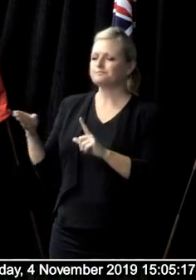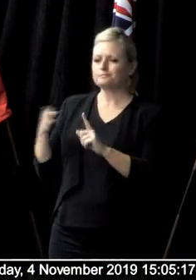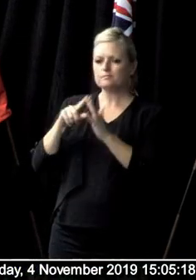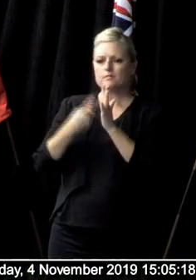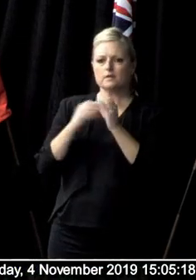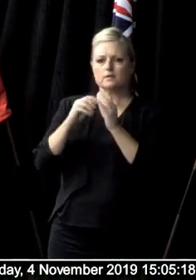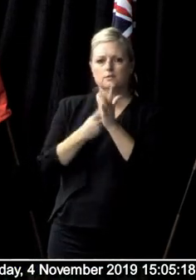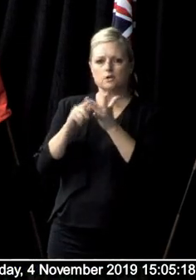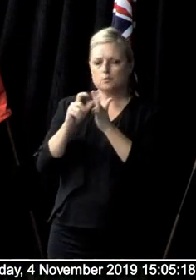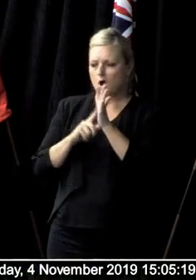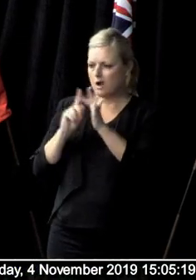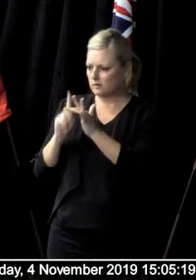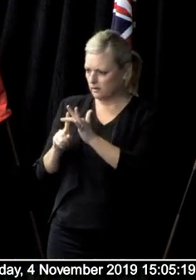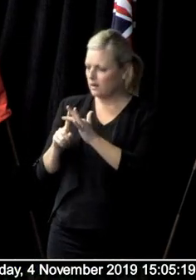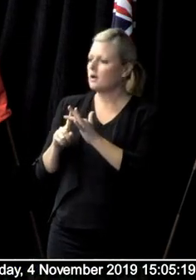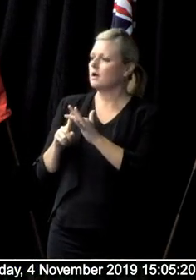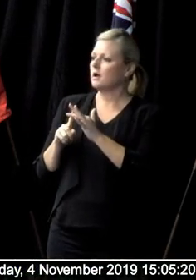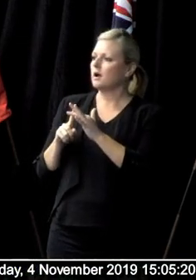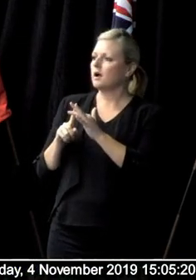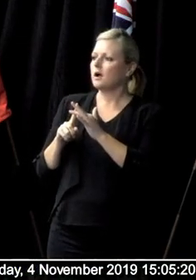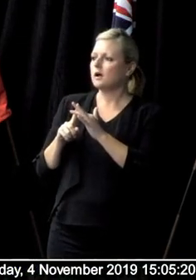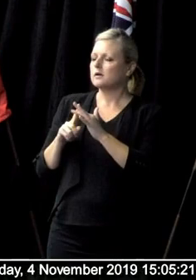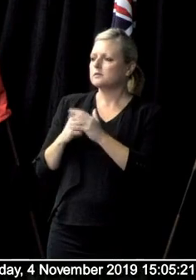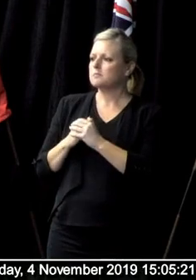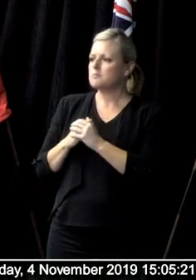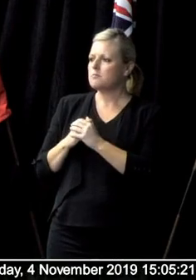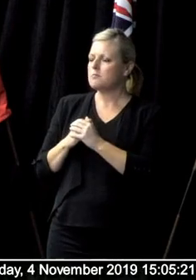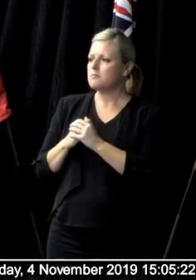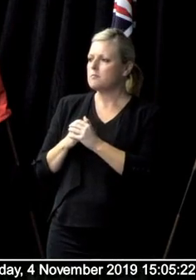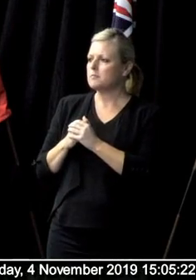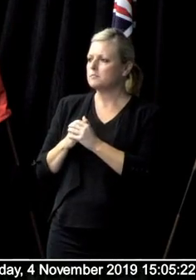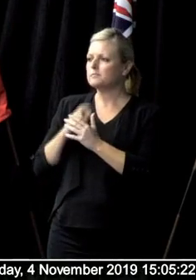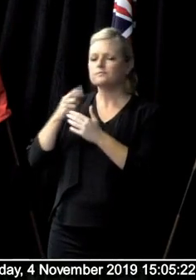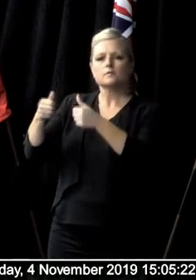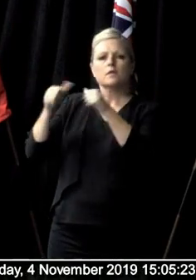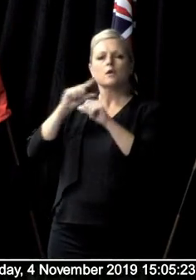So Dr Bridle, can I take you, please, to the impact of segregated models and